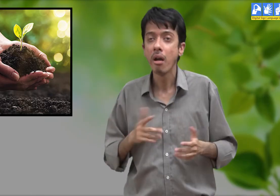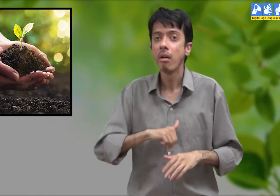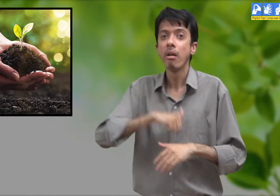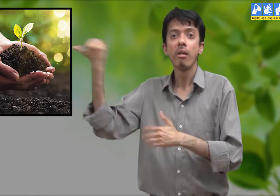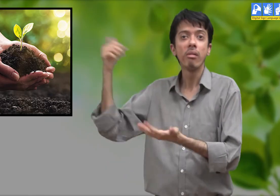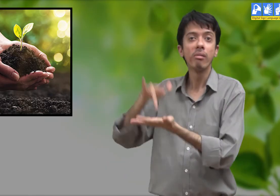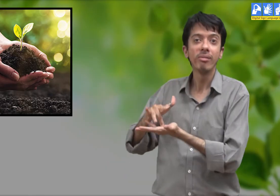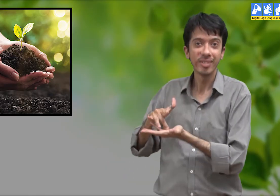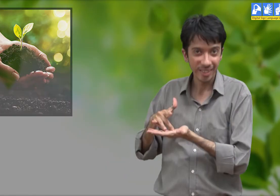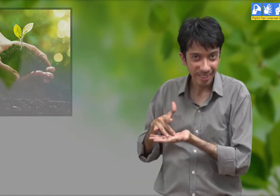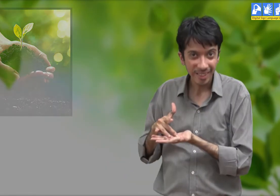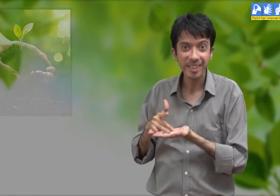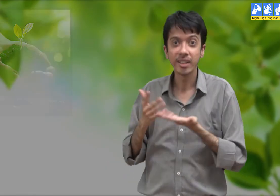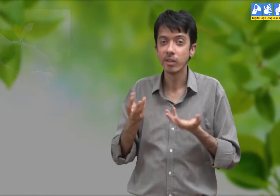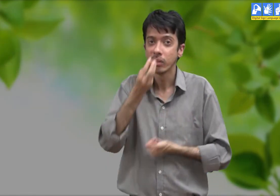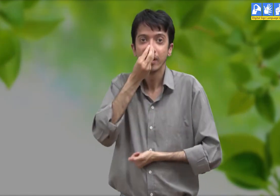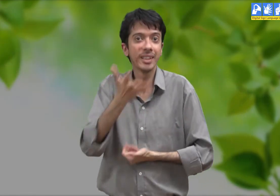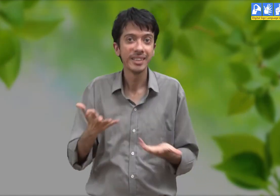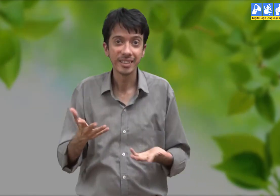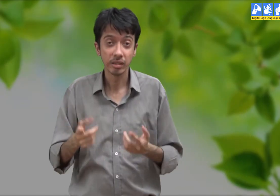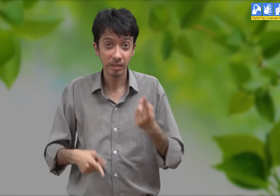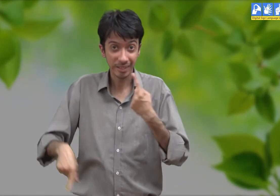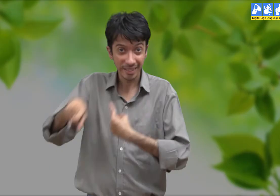This is the cause of animal migration.